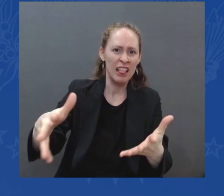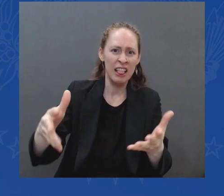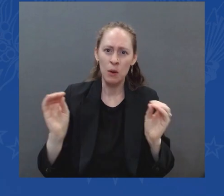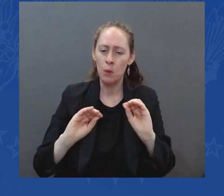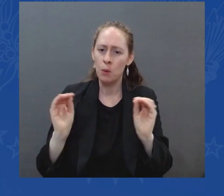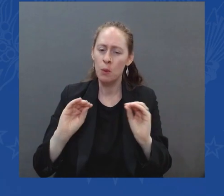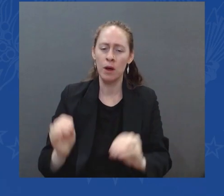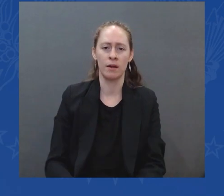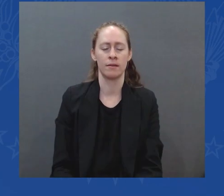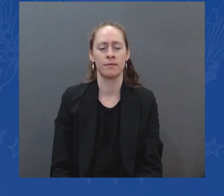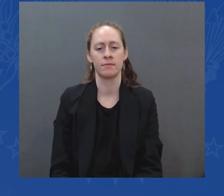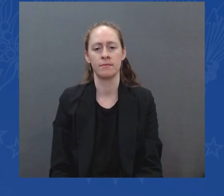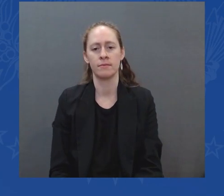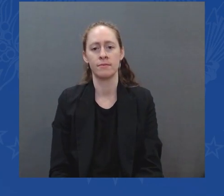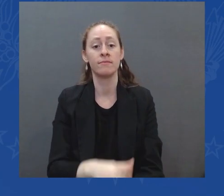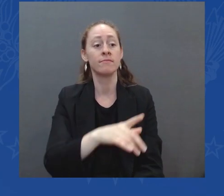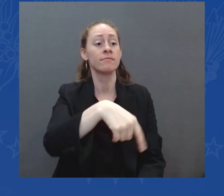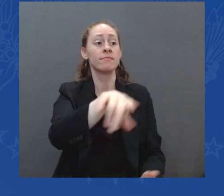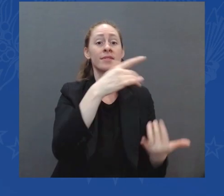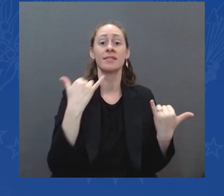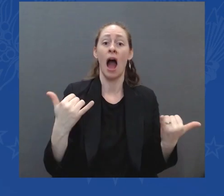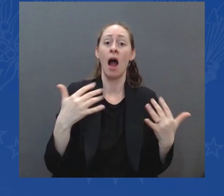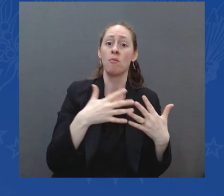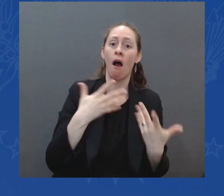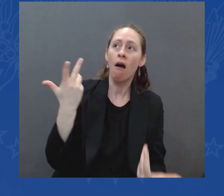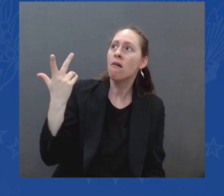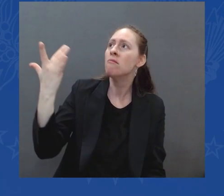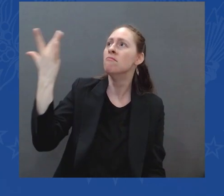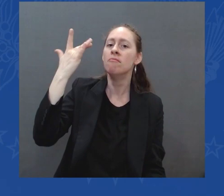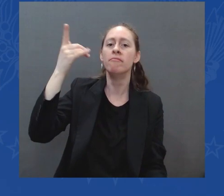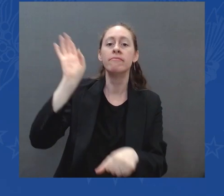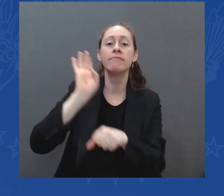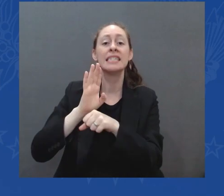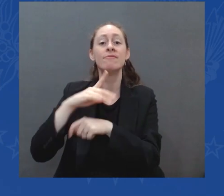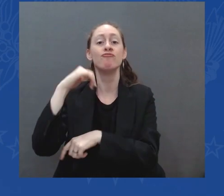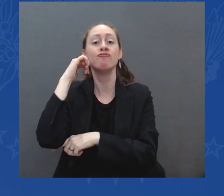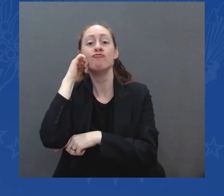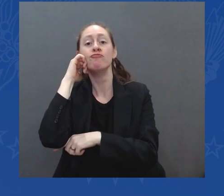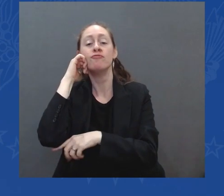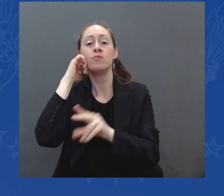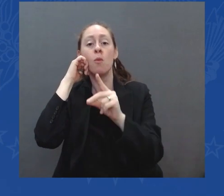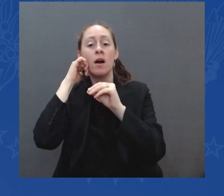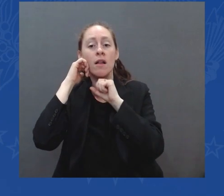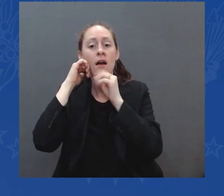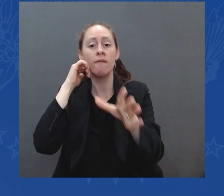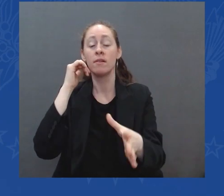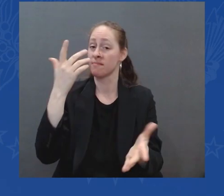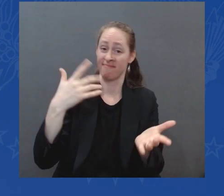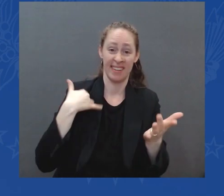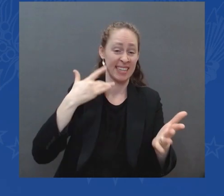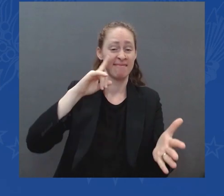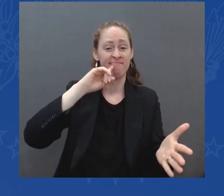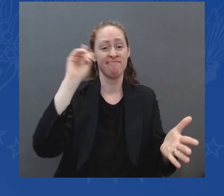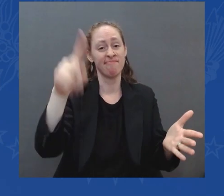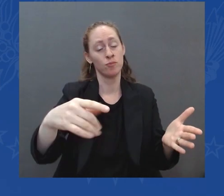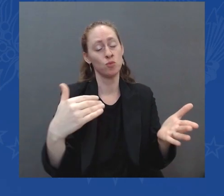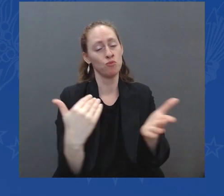I'm calling for a "use it or lose it" policy. Congress should make companies pay fees on wells on federal leases